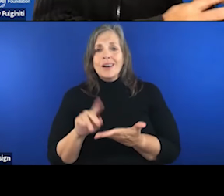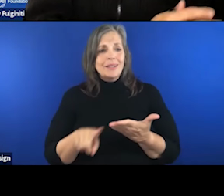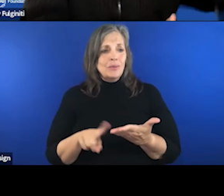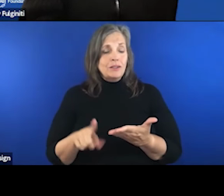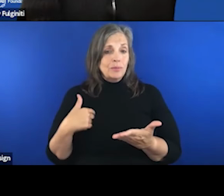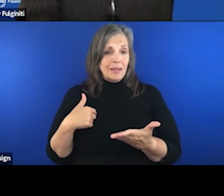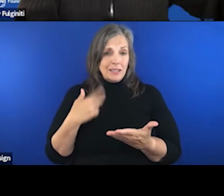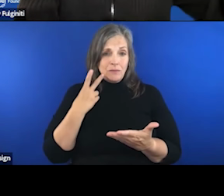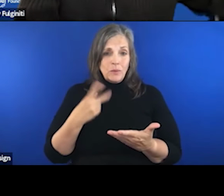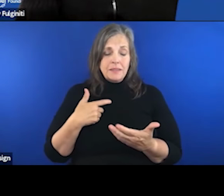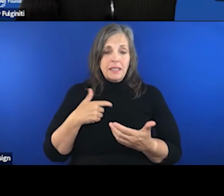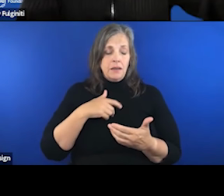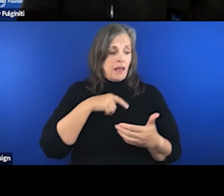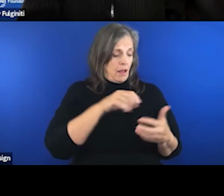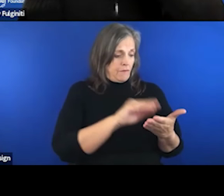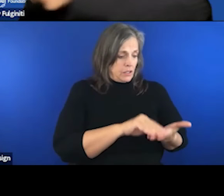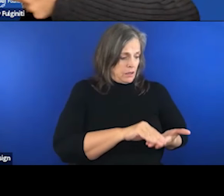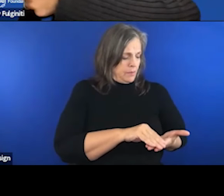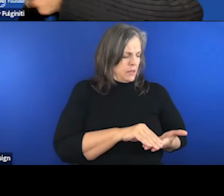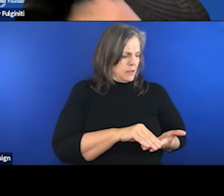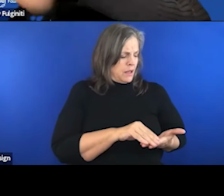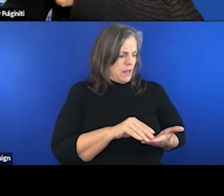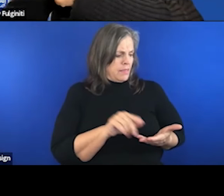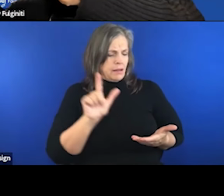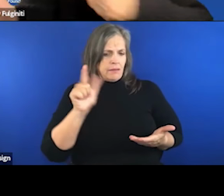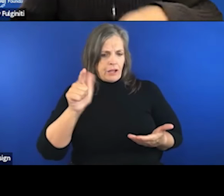into another client a designer will say hey didn't you run into that problem on that project yeah i